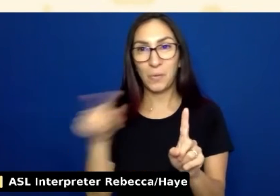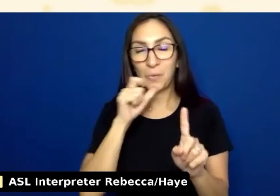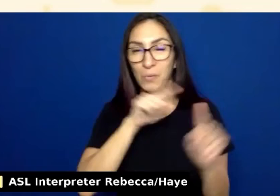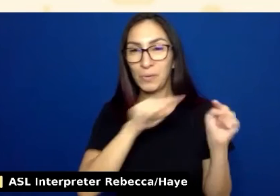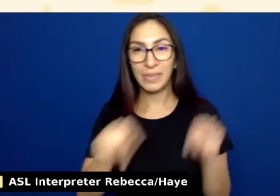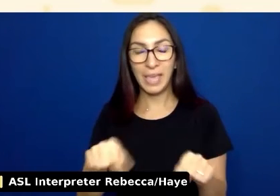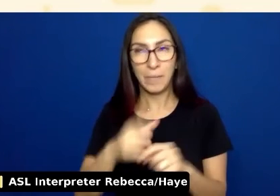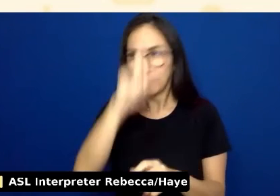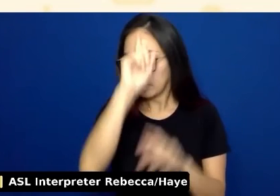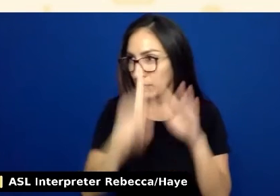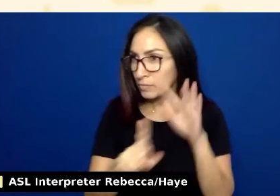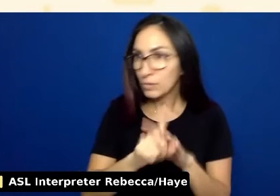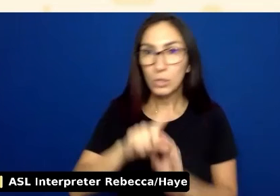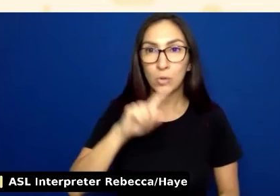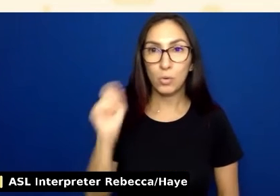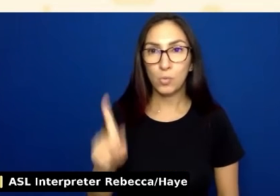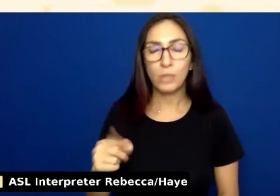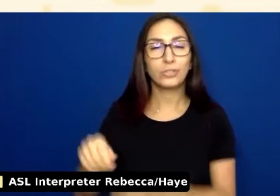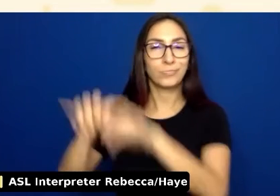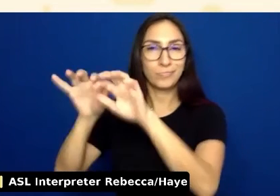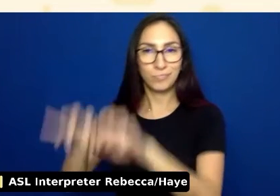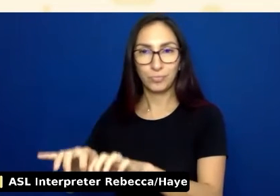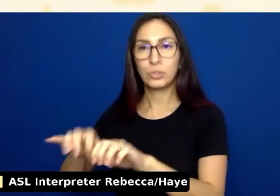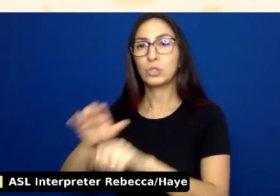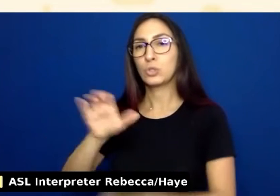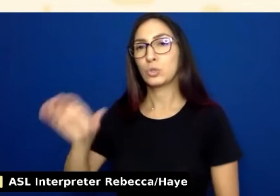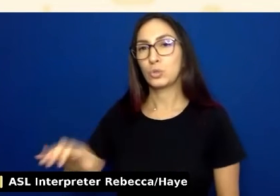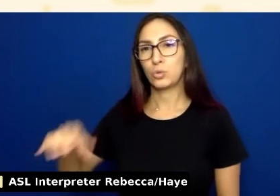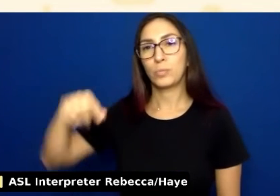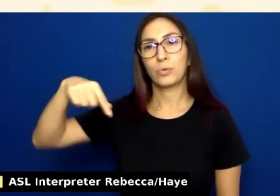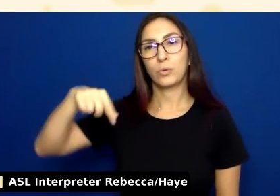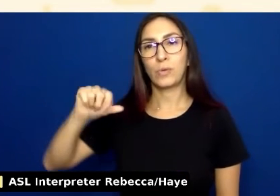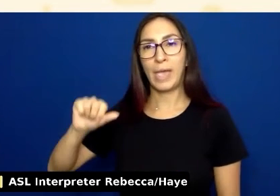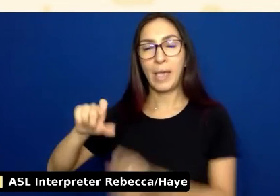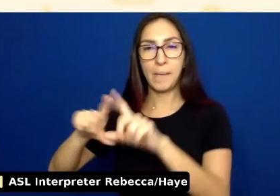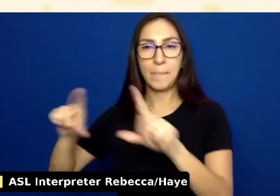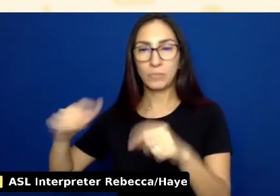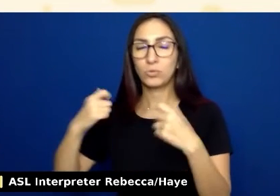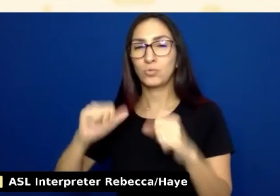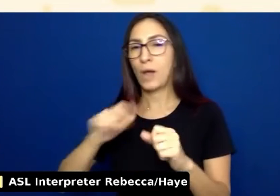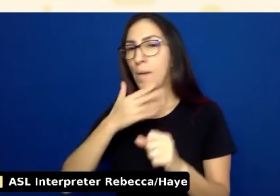into the Zoom Q&A and we will do our best to answer them in the time that we have. We have a couple of questions in here, Priti.